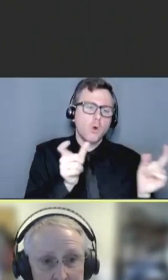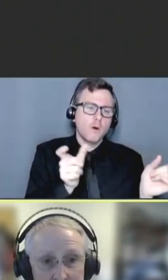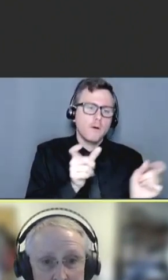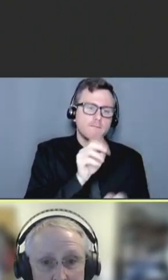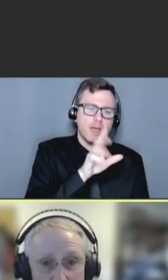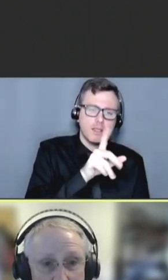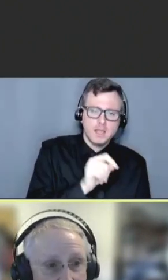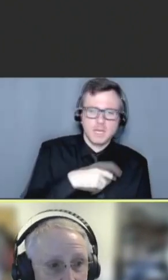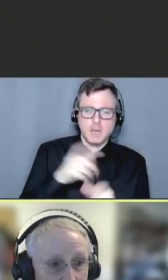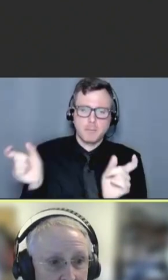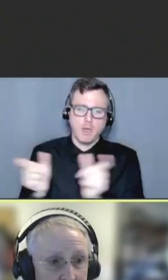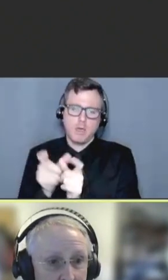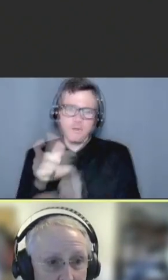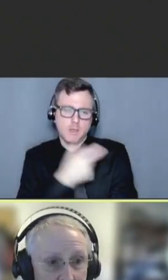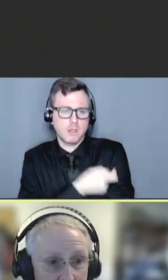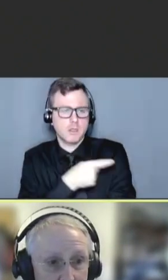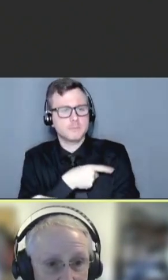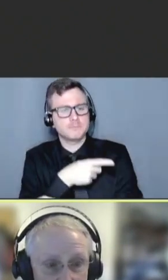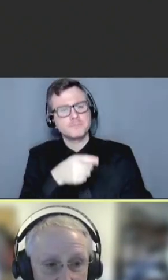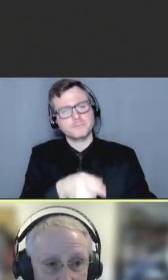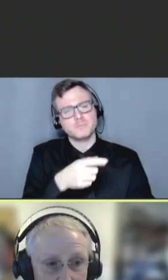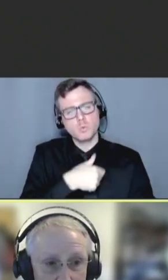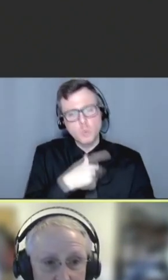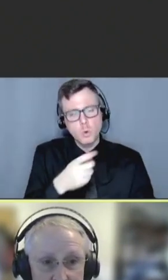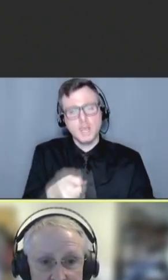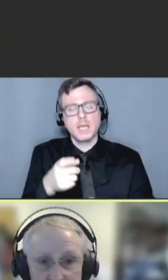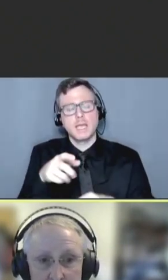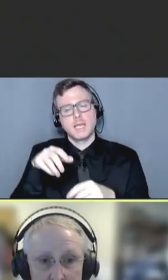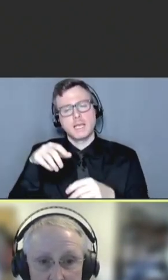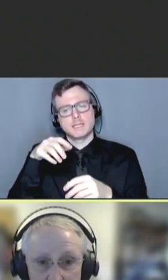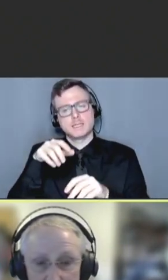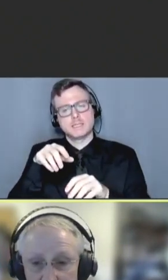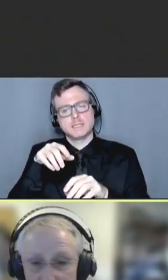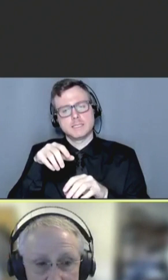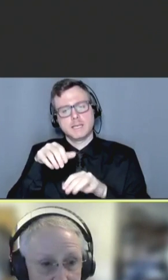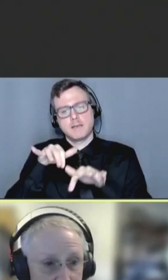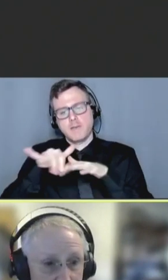epidemiological study to prepare for potential further vaccine code administration in the future,